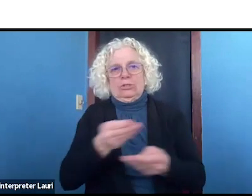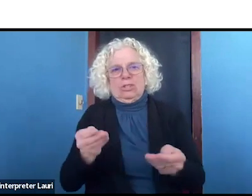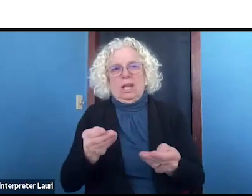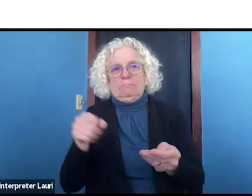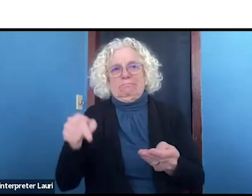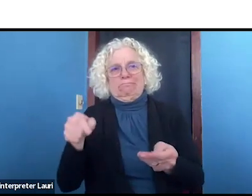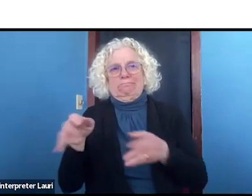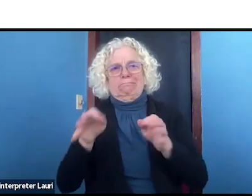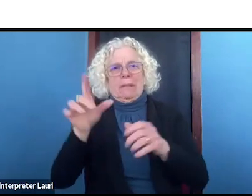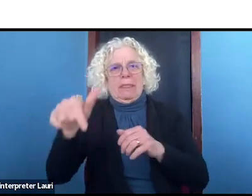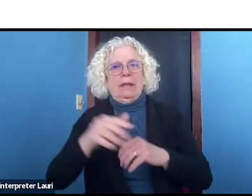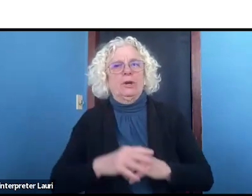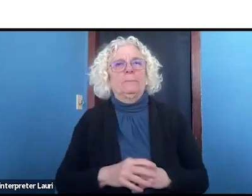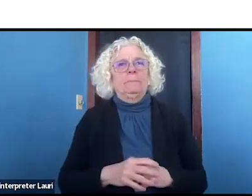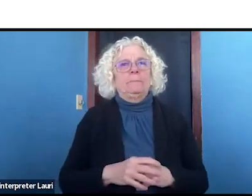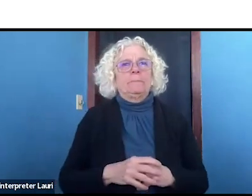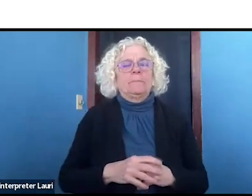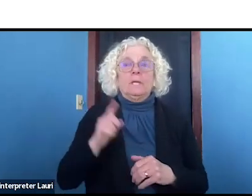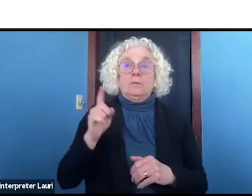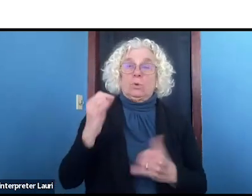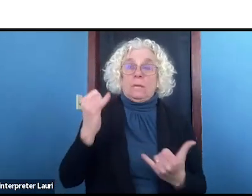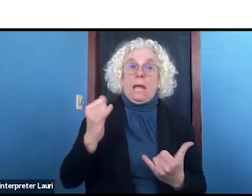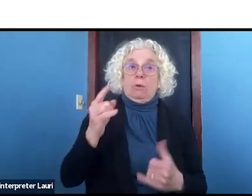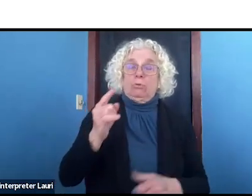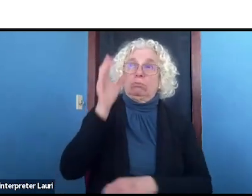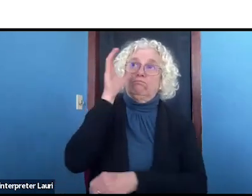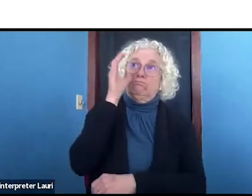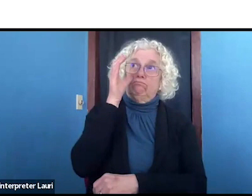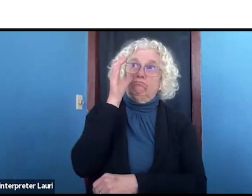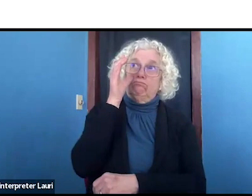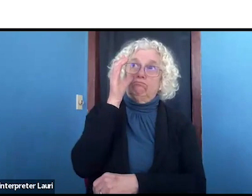but be thinking as you listen today about conversations that you think